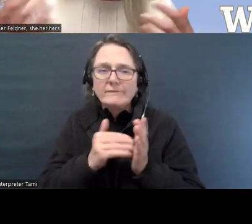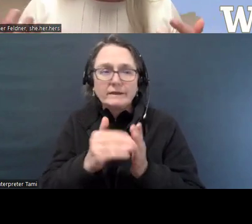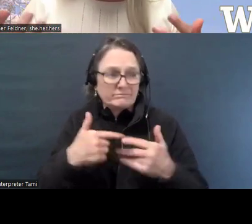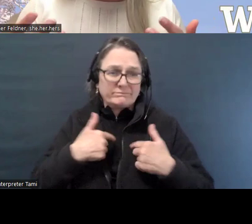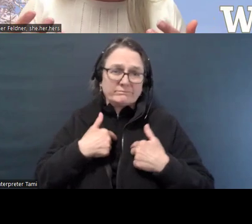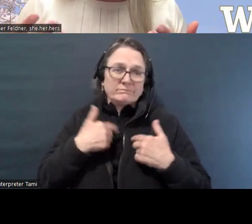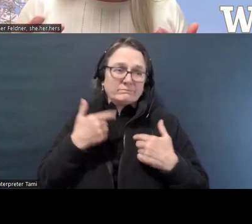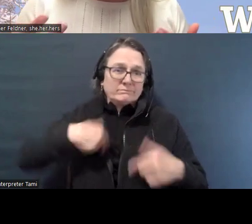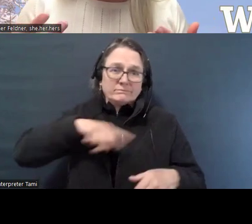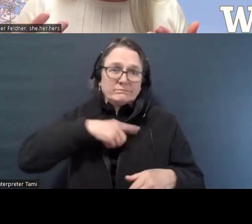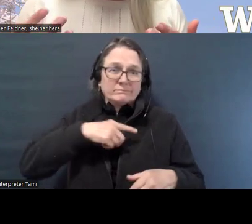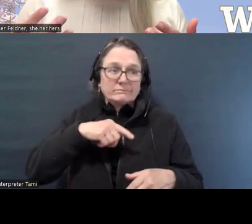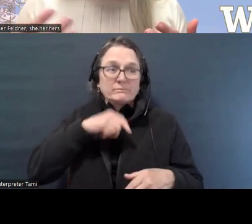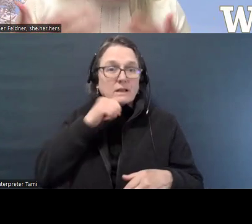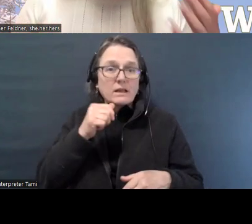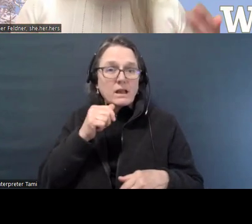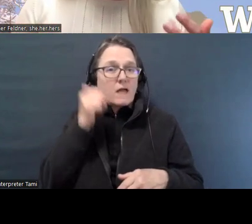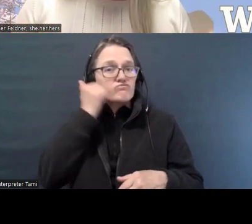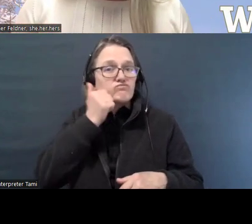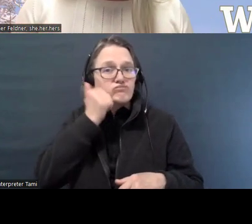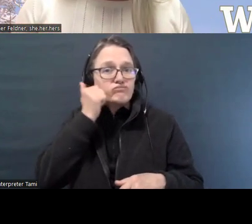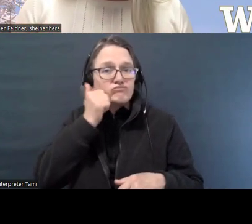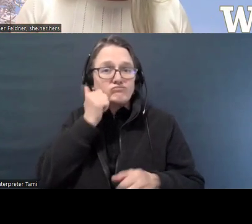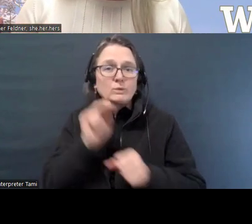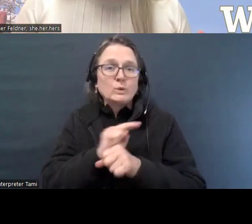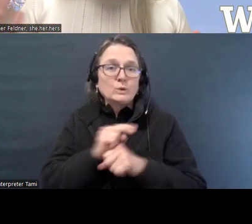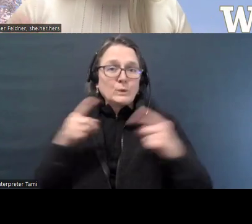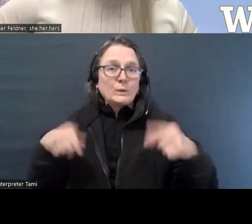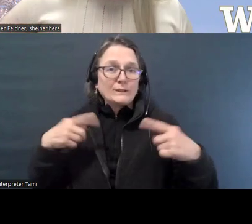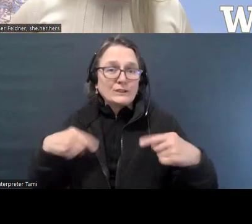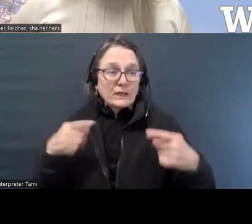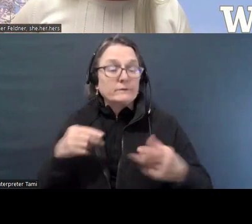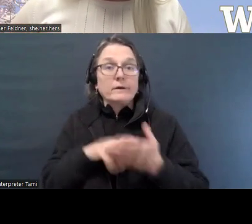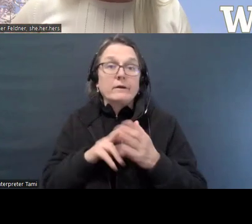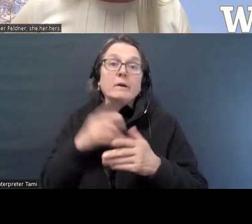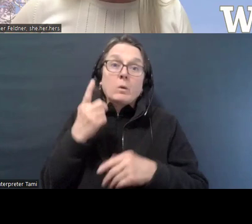what happens when I get out of the wheelchair at the end of the day? "Oh, man, that was hard.